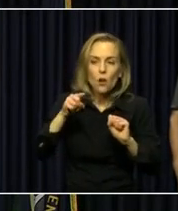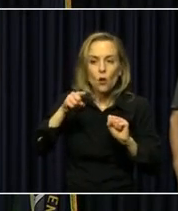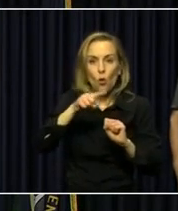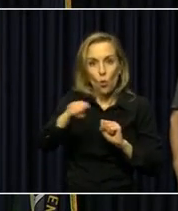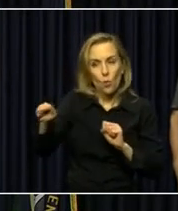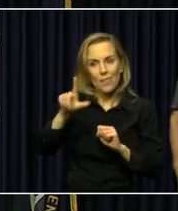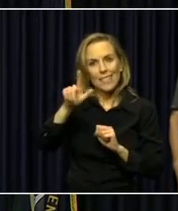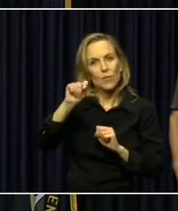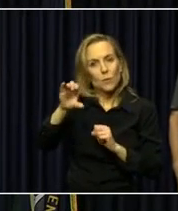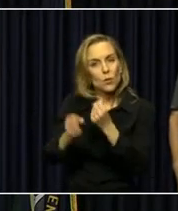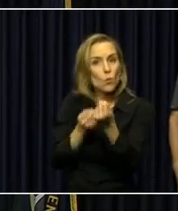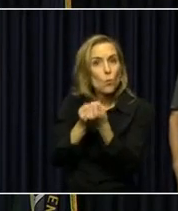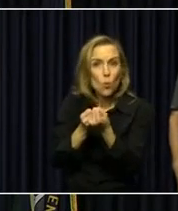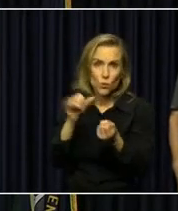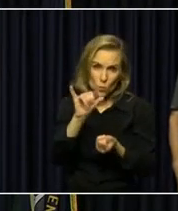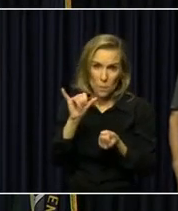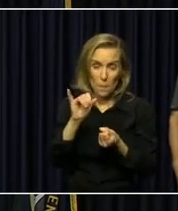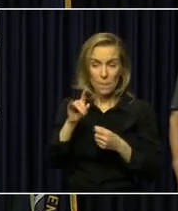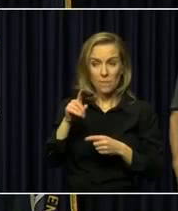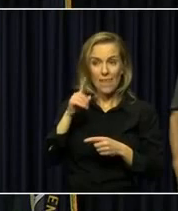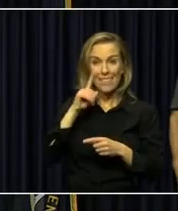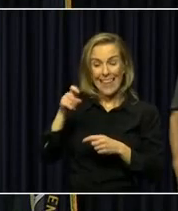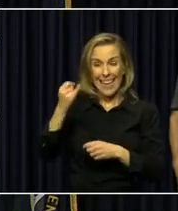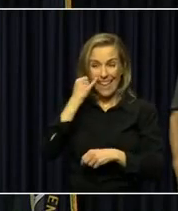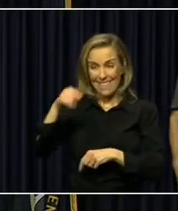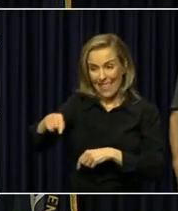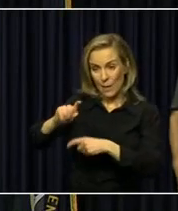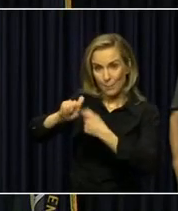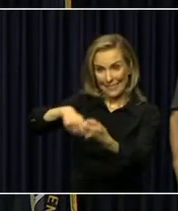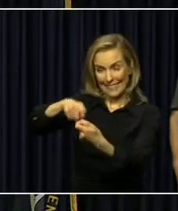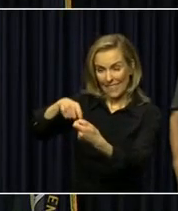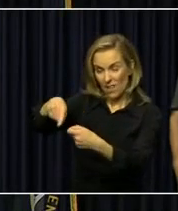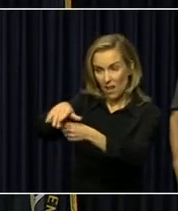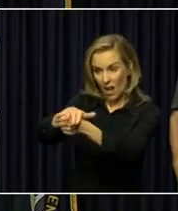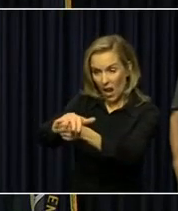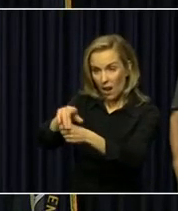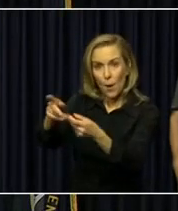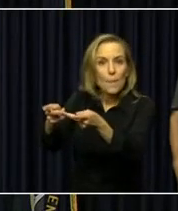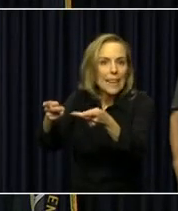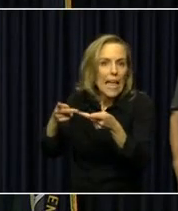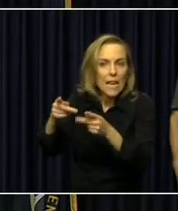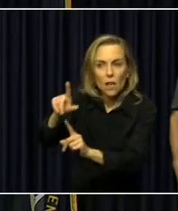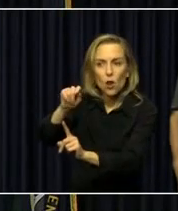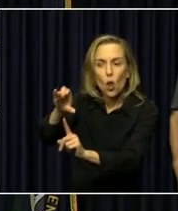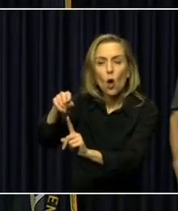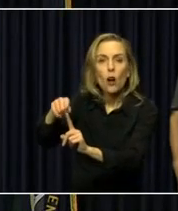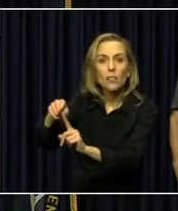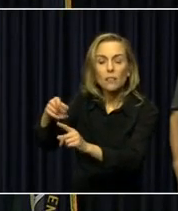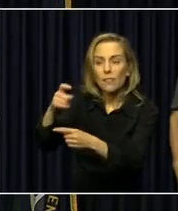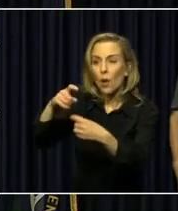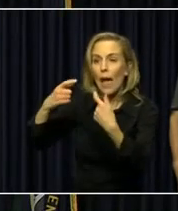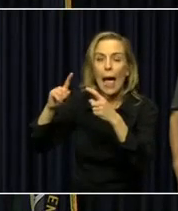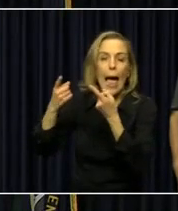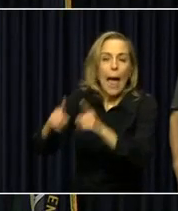THANK YOU. ALL RIGHT.